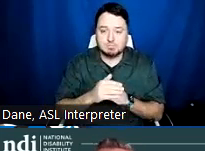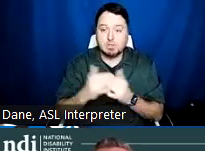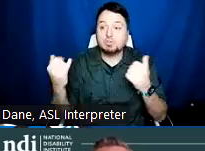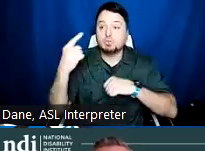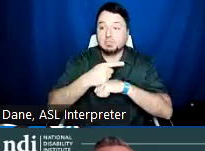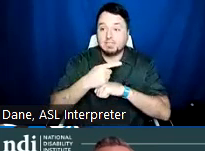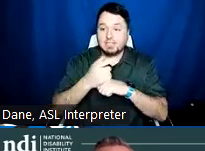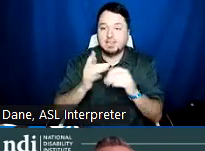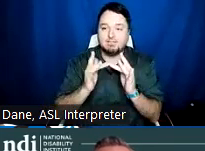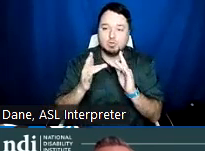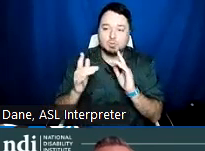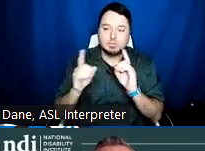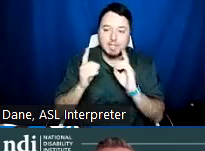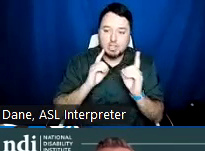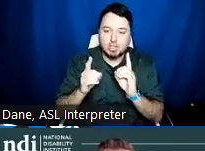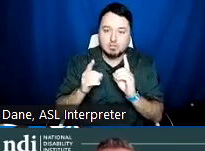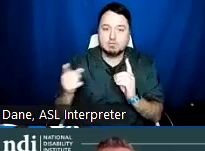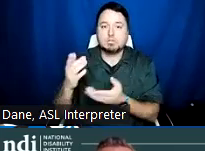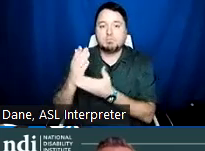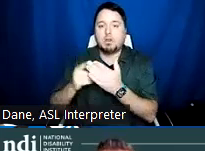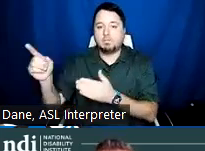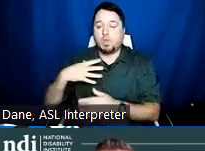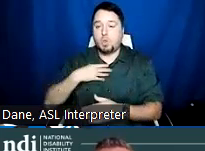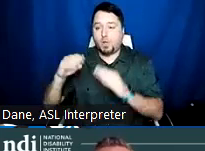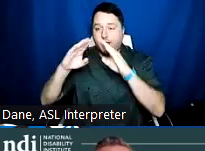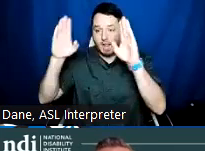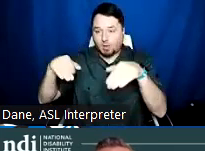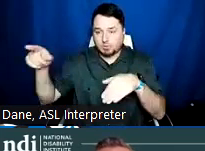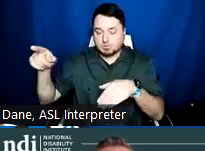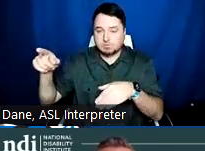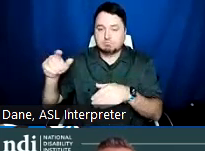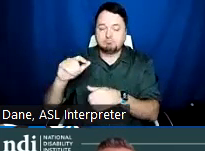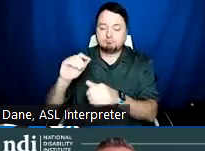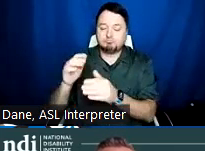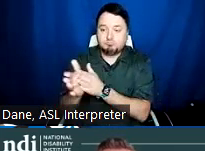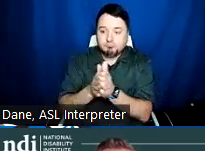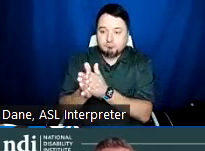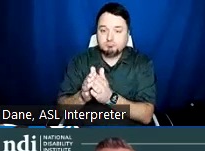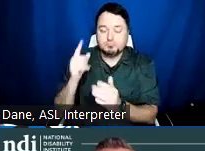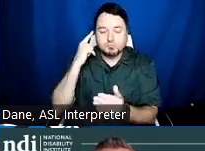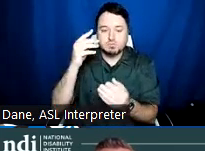the 3rd in the White House Initiative on achieving education equity and economic